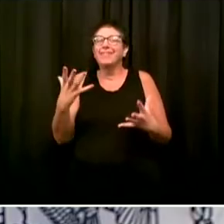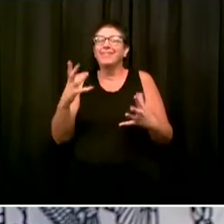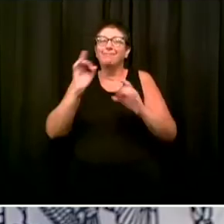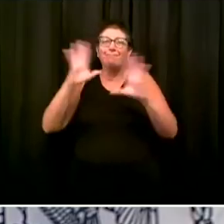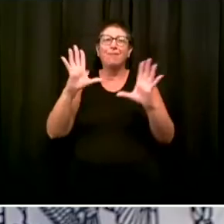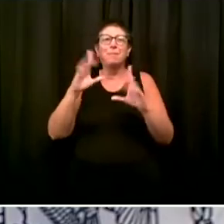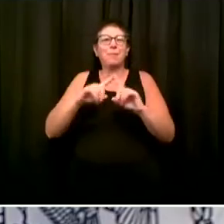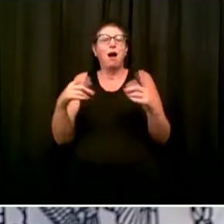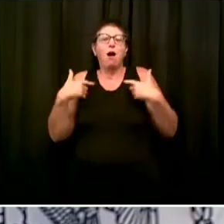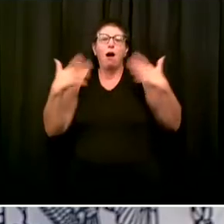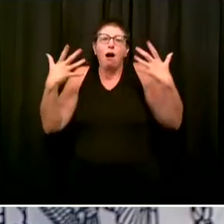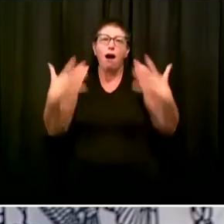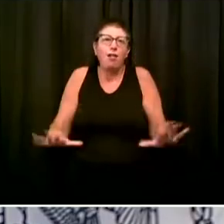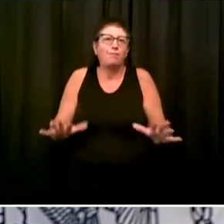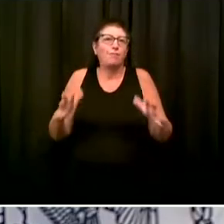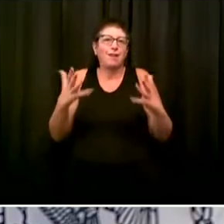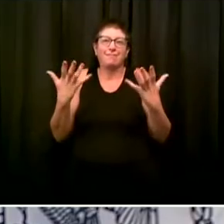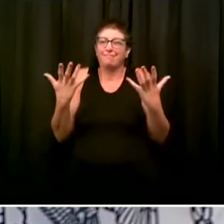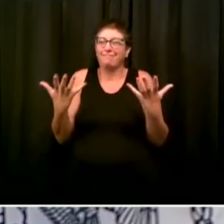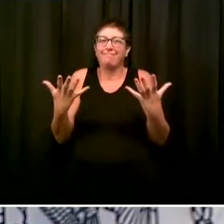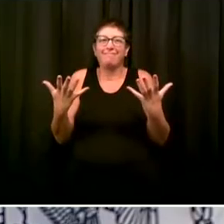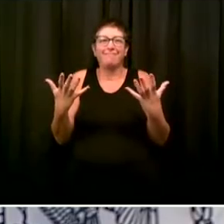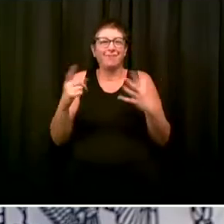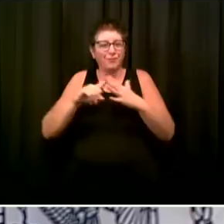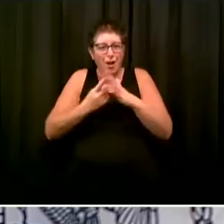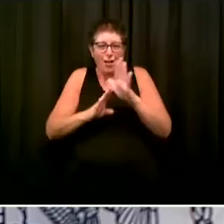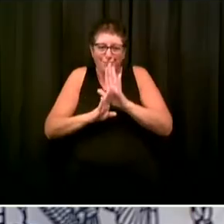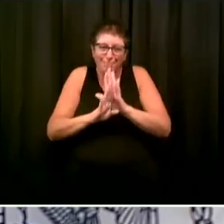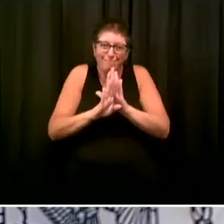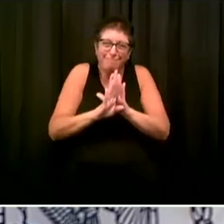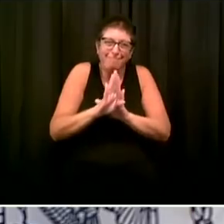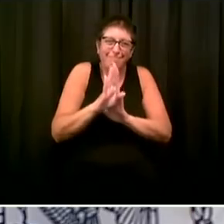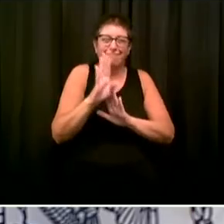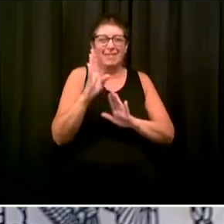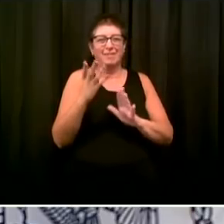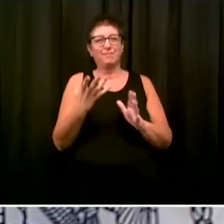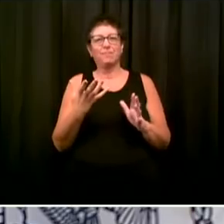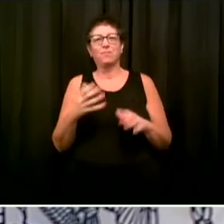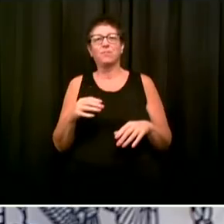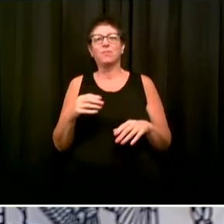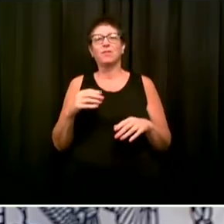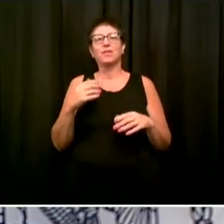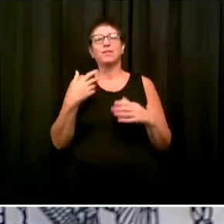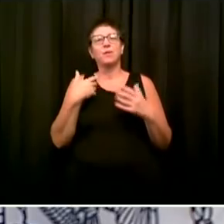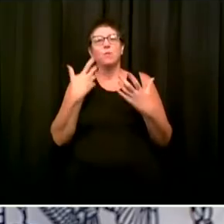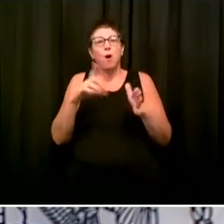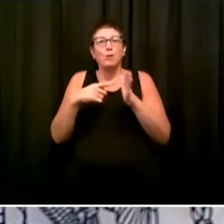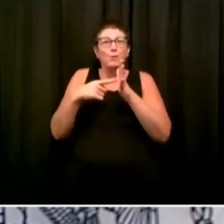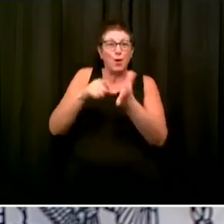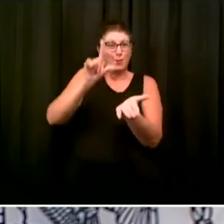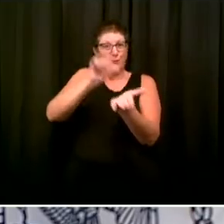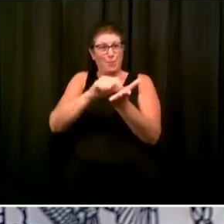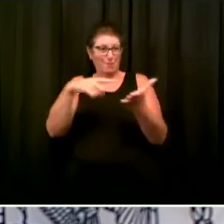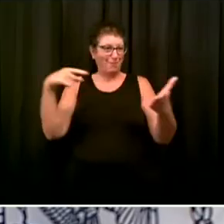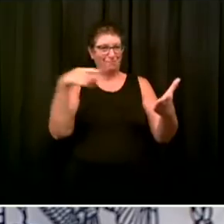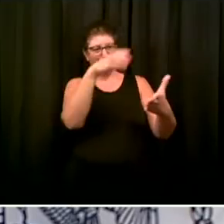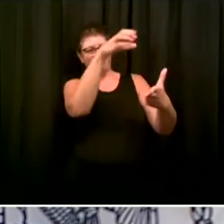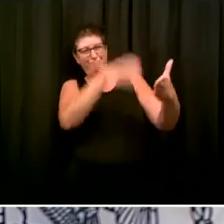CITYER GIVES UP. I APPRECIATE IT, I HELD UP THAT OP-ED FROM JERRY